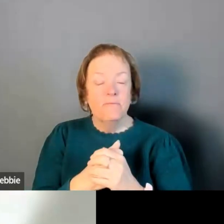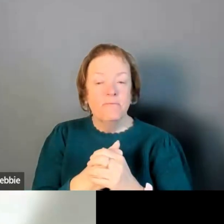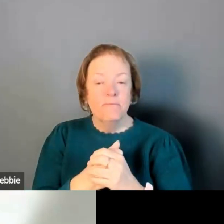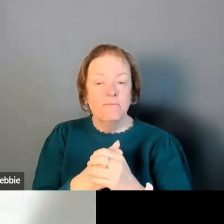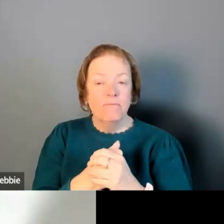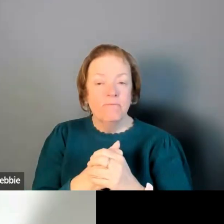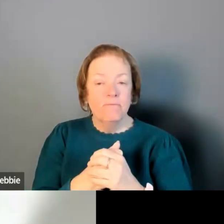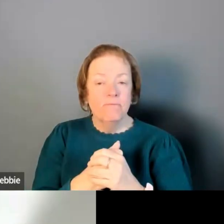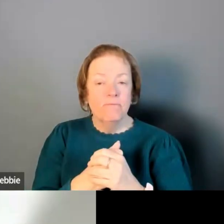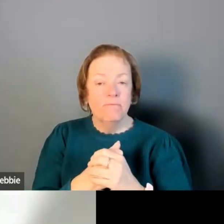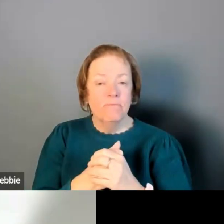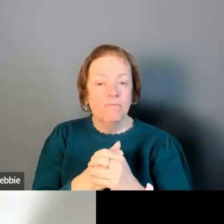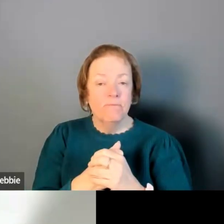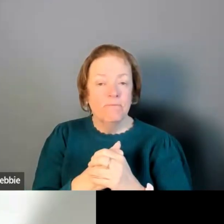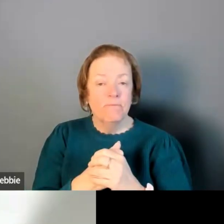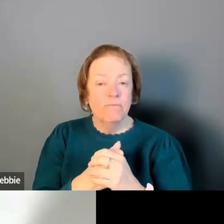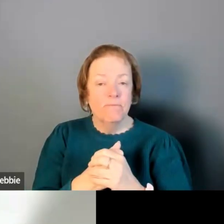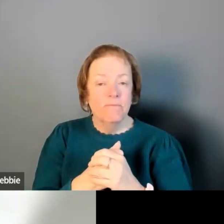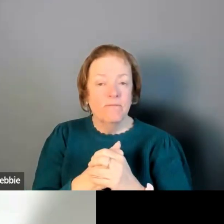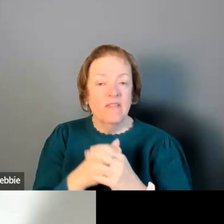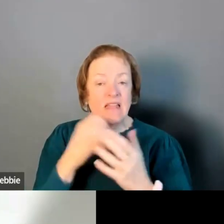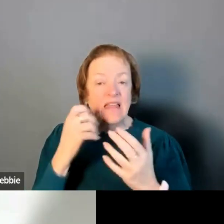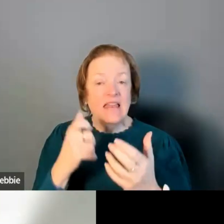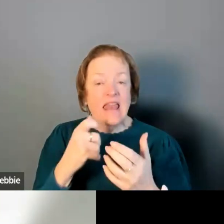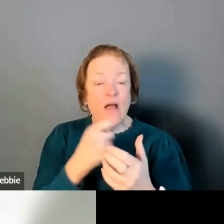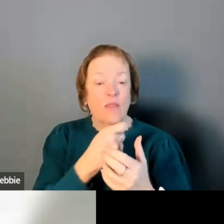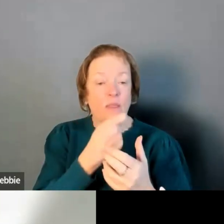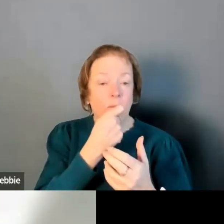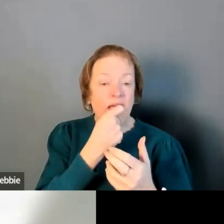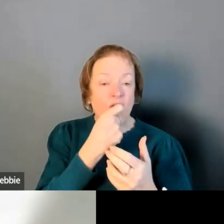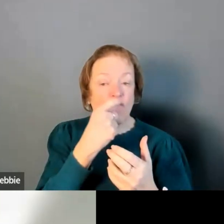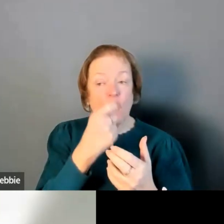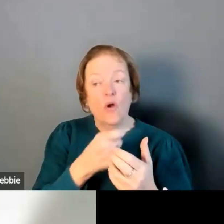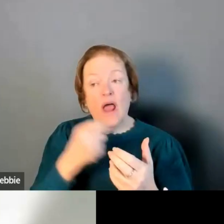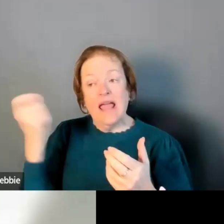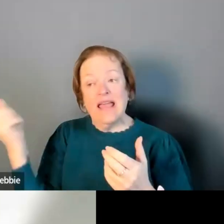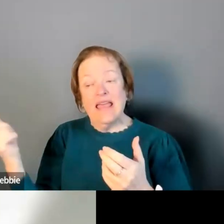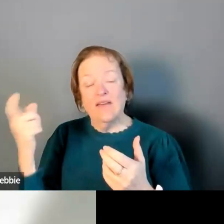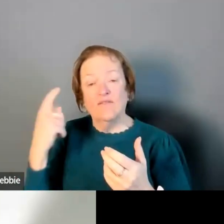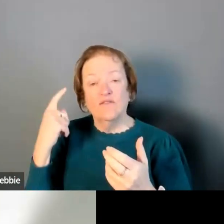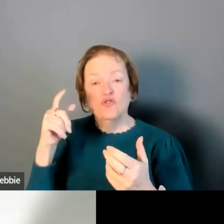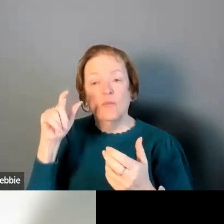if I were to take this microphone and I hand it over to my associate to my left.